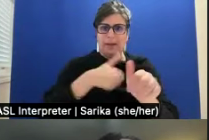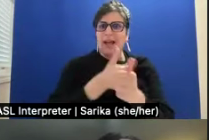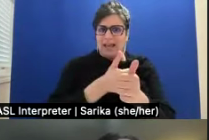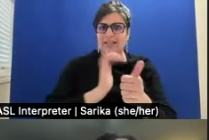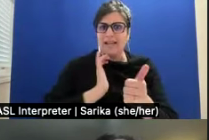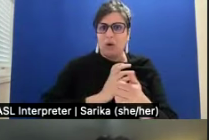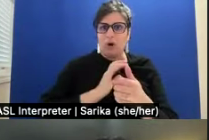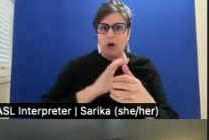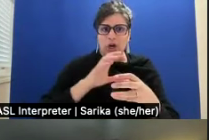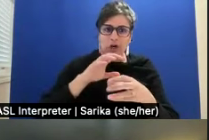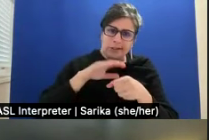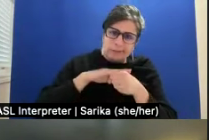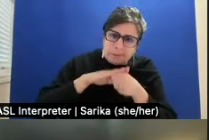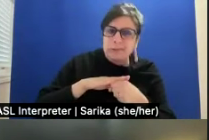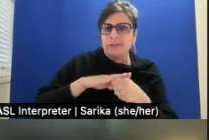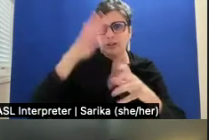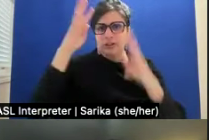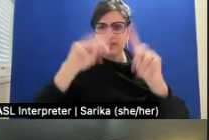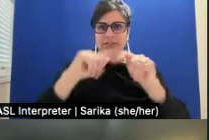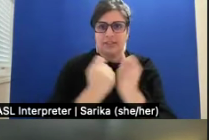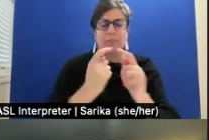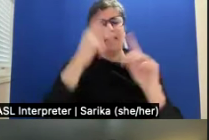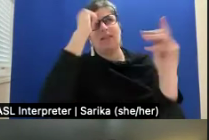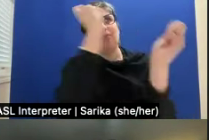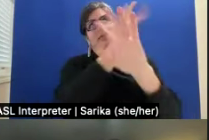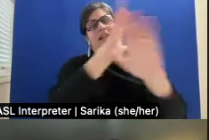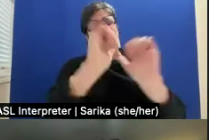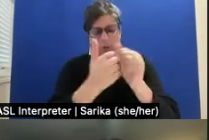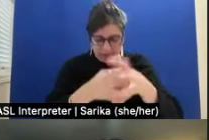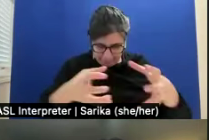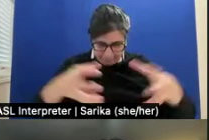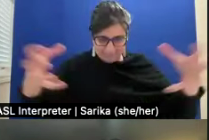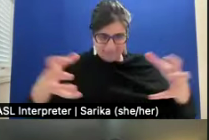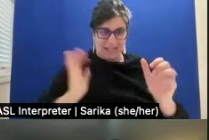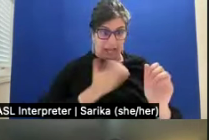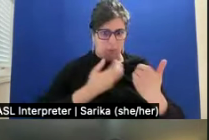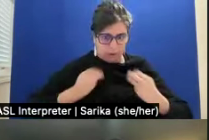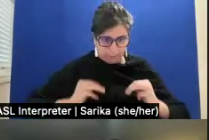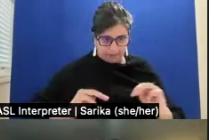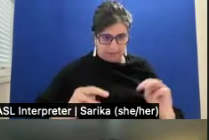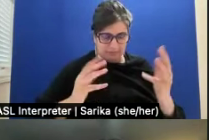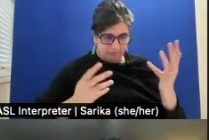But thinking again about, like, how do we enlarge that? How do we take the methods that we've been, building together